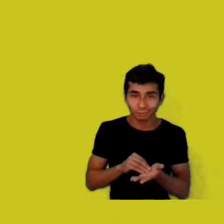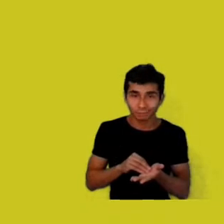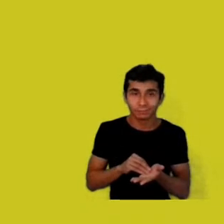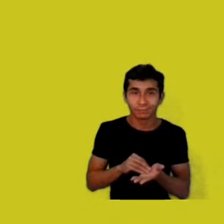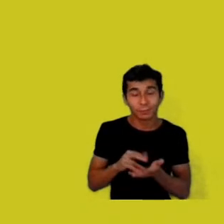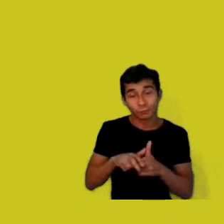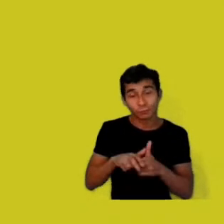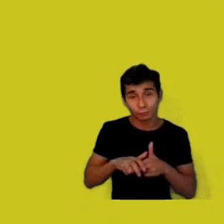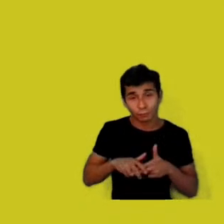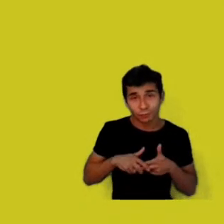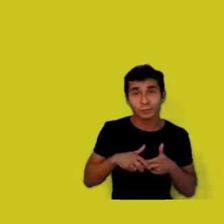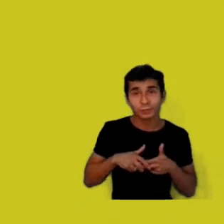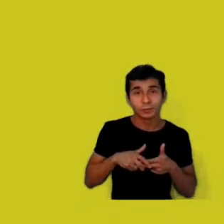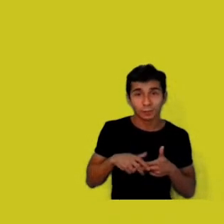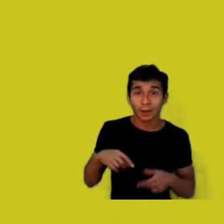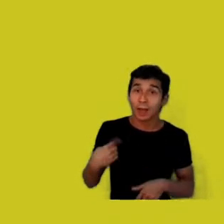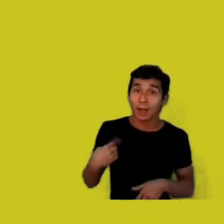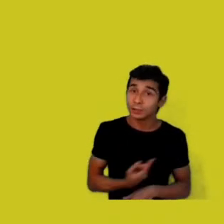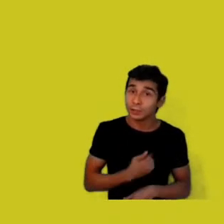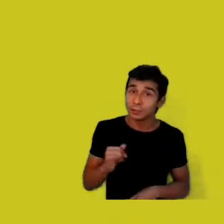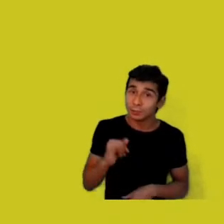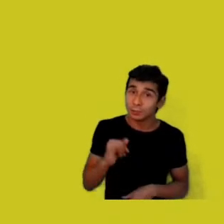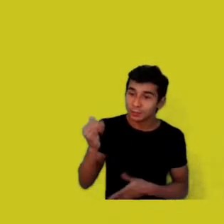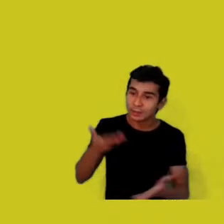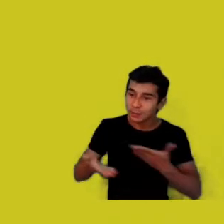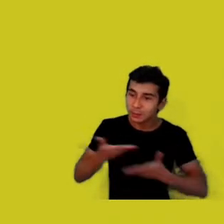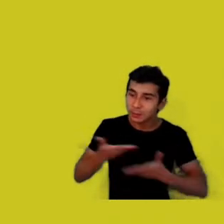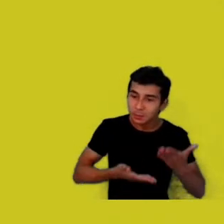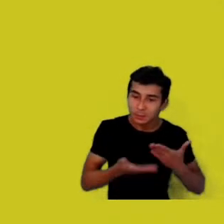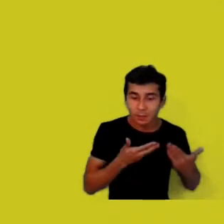This is why there are no answers.